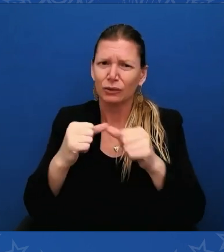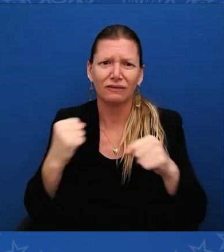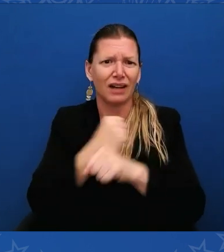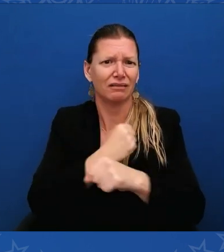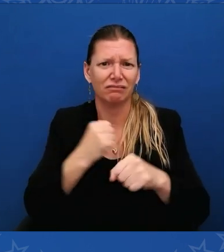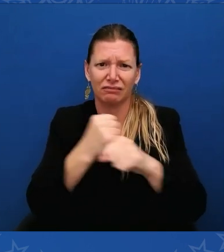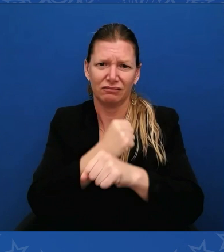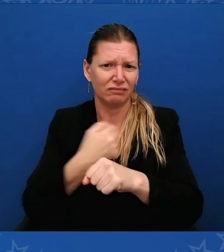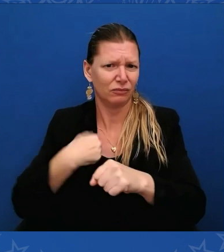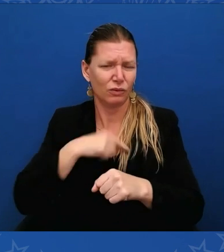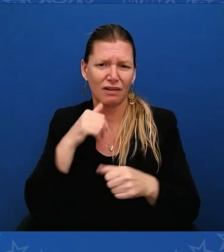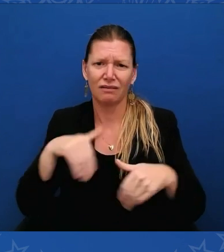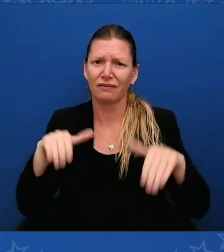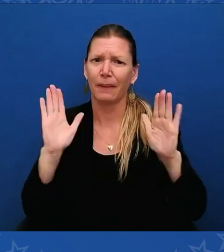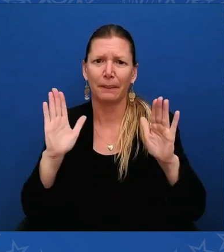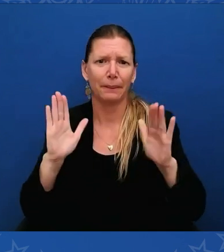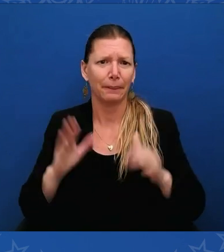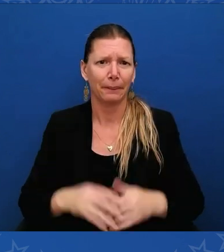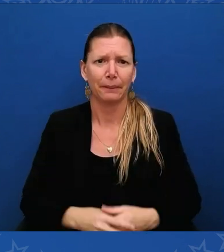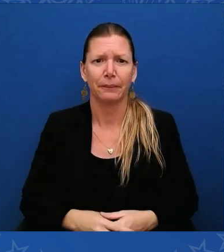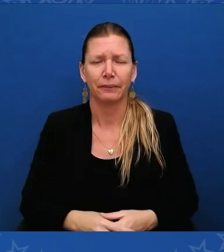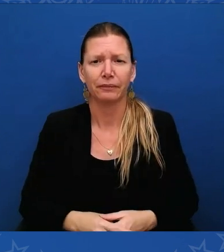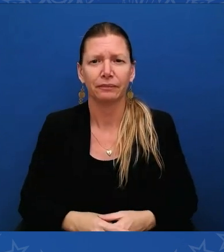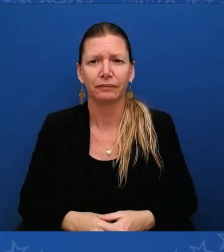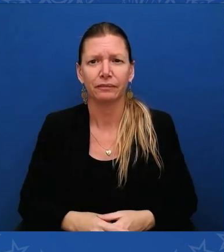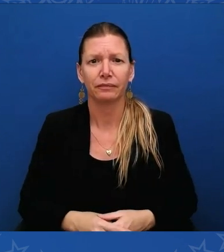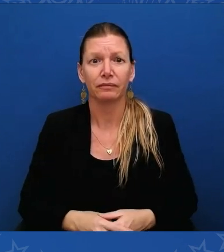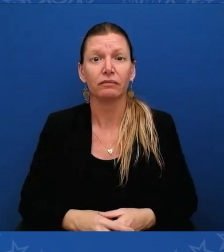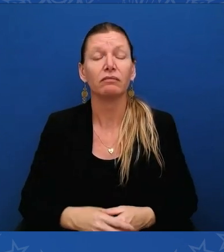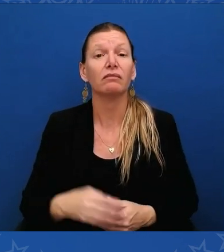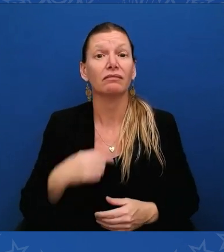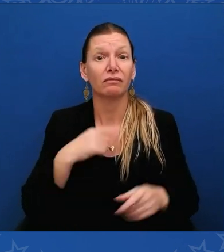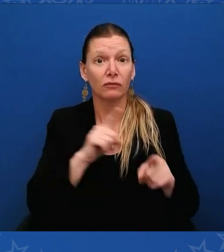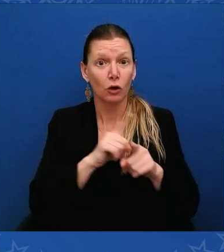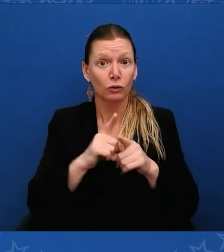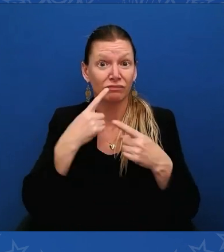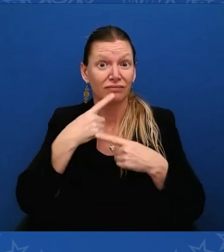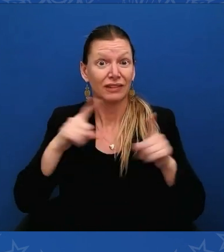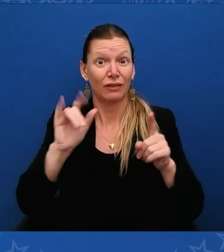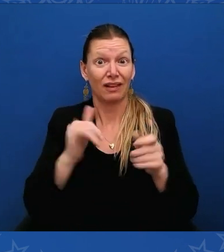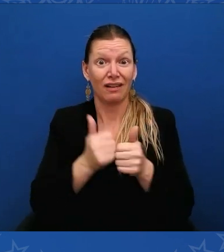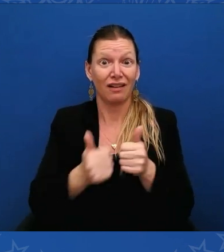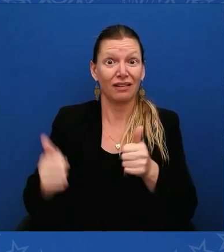I also announced an executive action that speeds up work visas to help people,